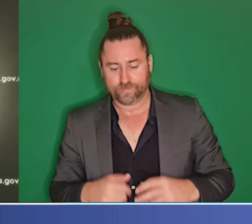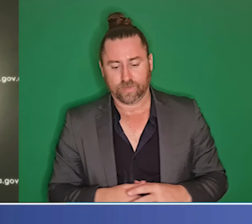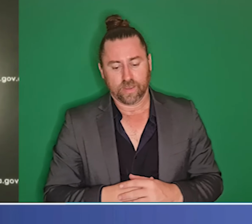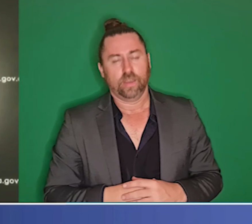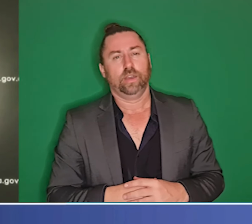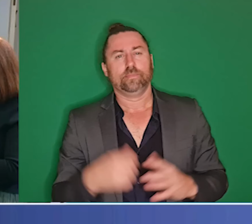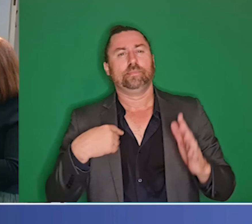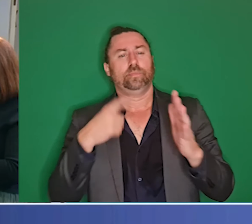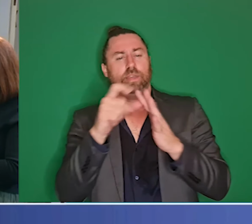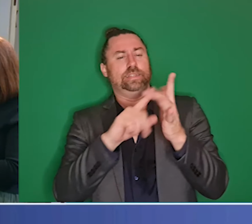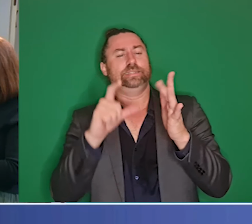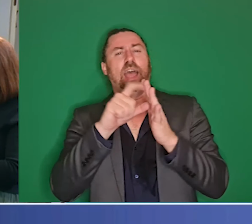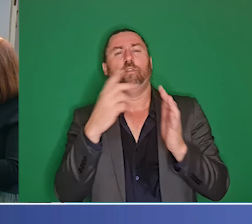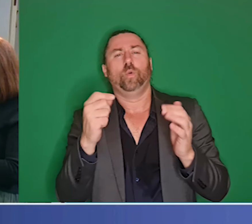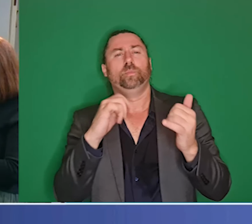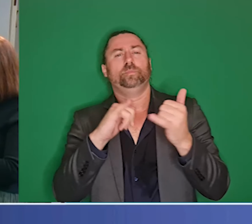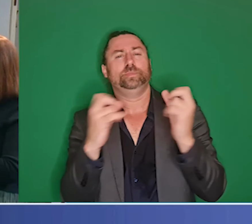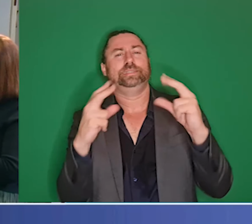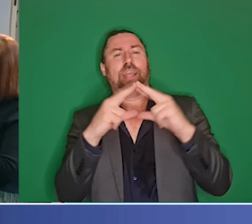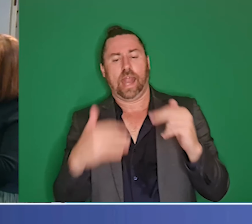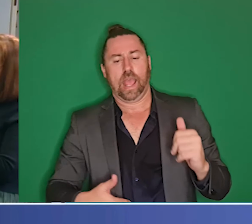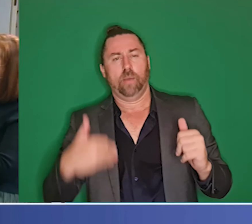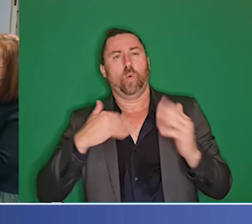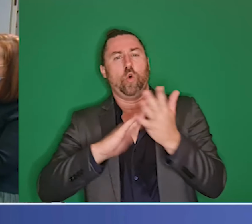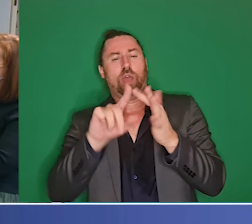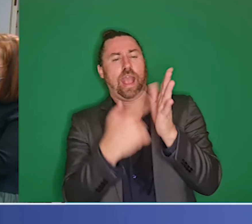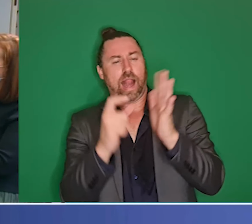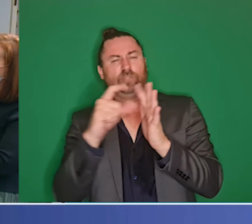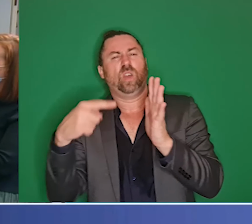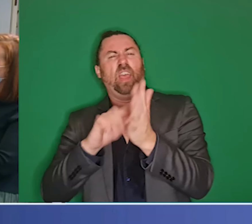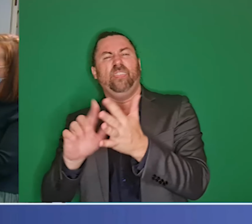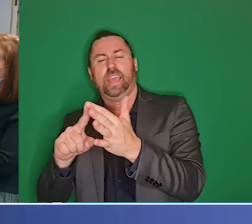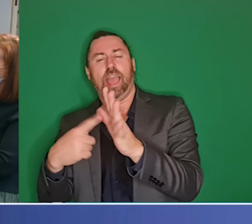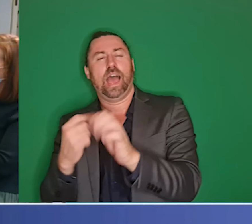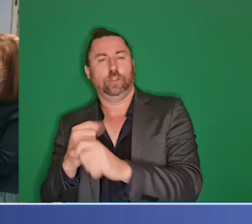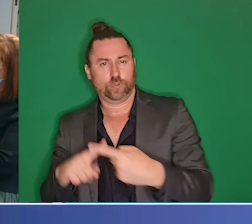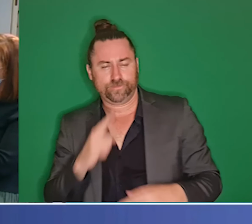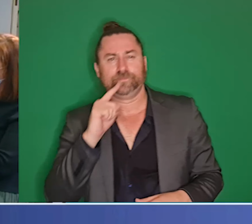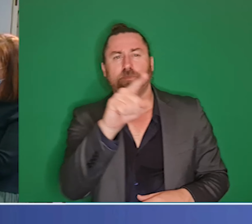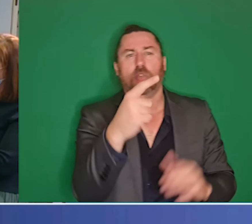David Crowe from The Sydney Morning Herald and The Age. On rapid antigen tests, what's your response to the proposition